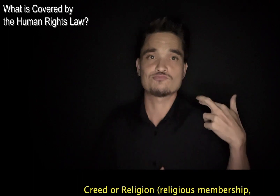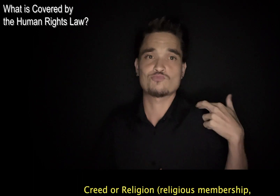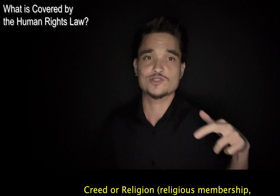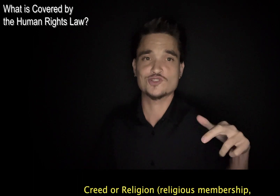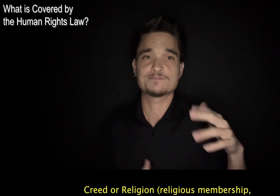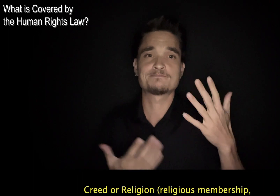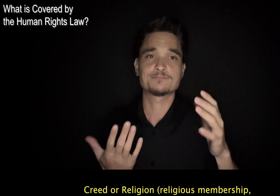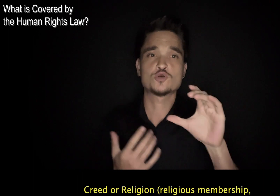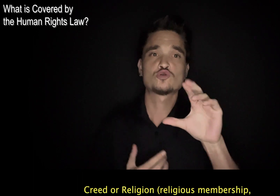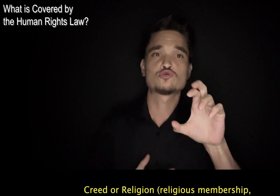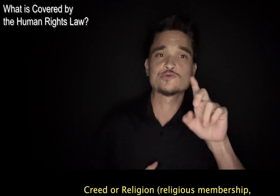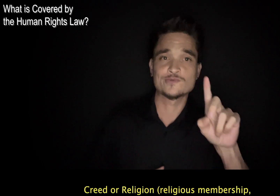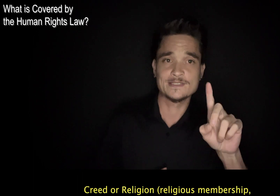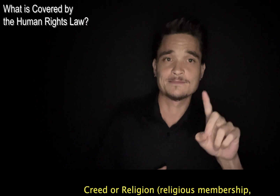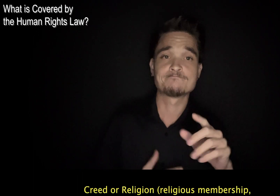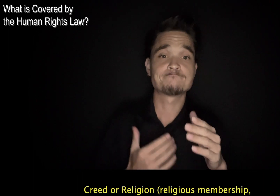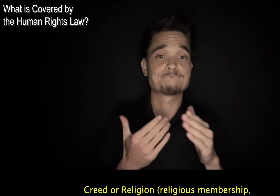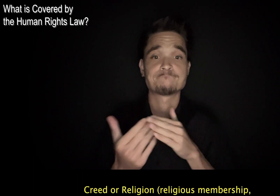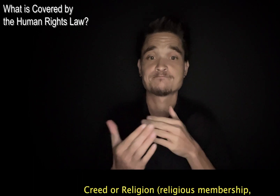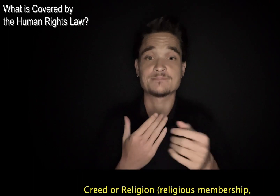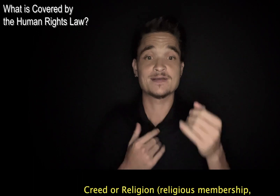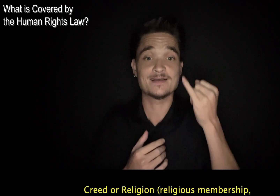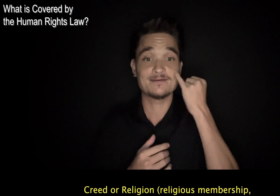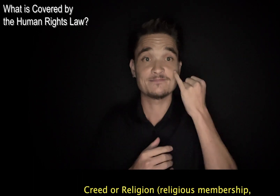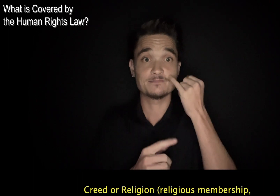Creed or Religion (religious membership,